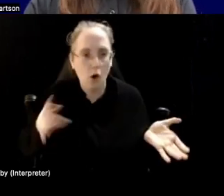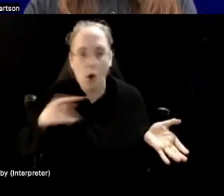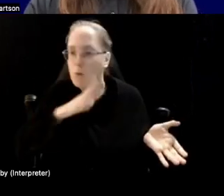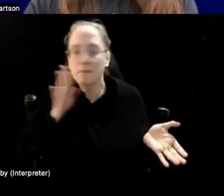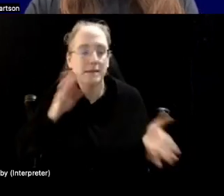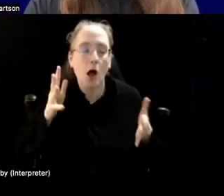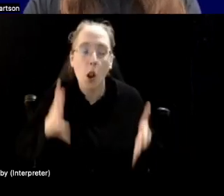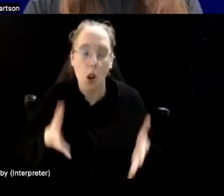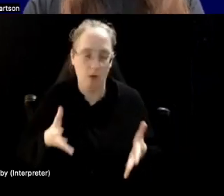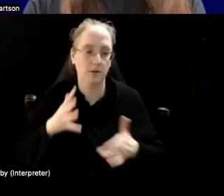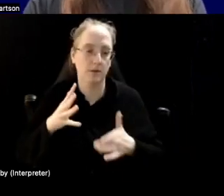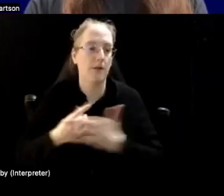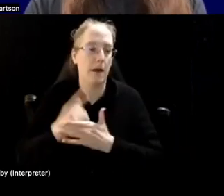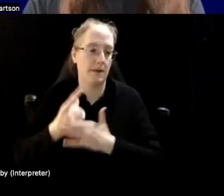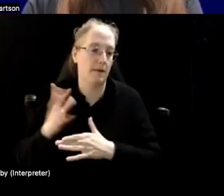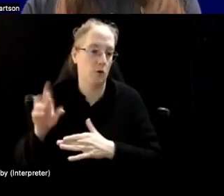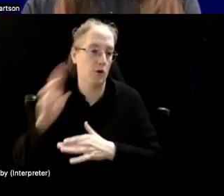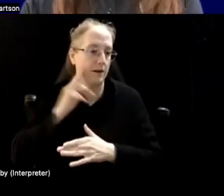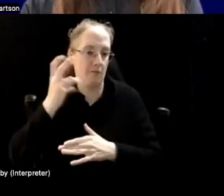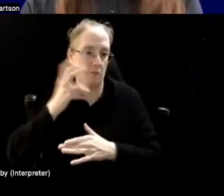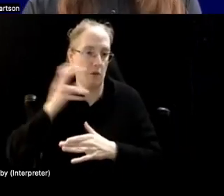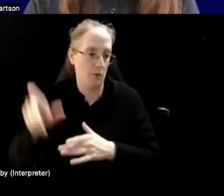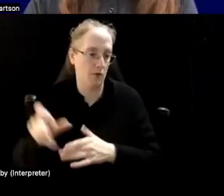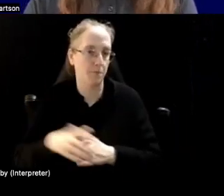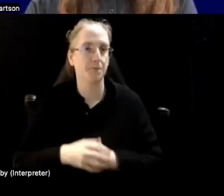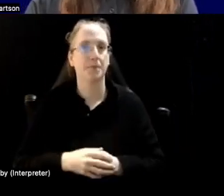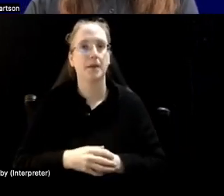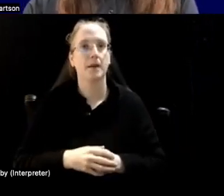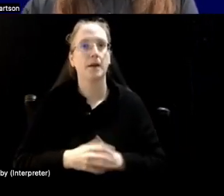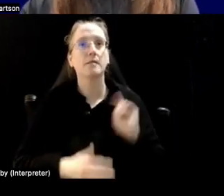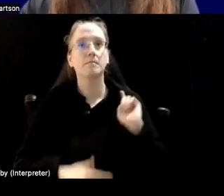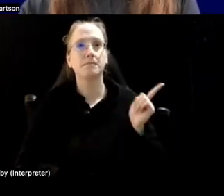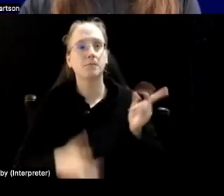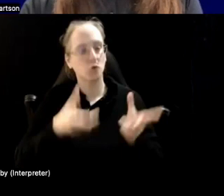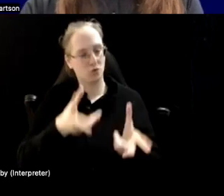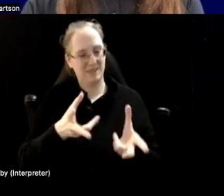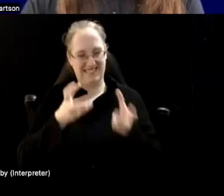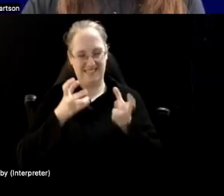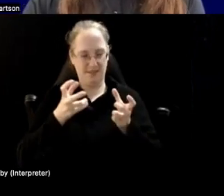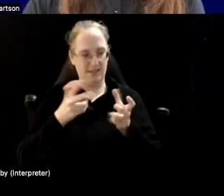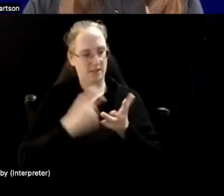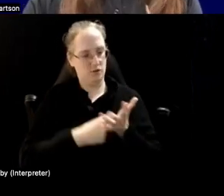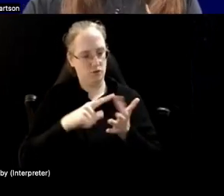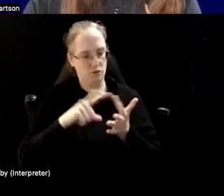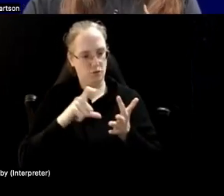Finally, to this word "receiving", what is it that she means? We will look at this a little bit more